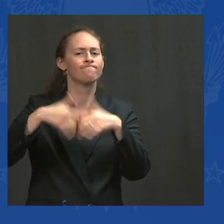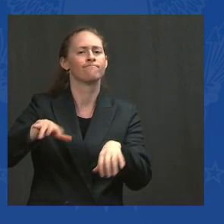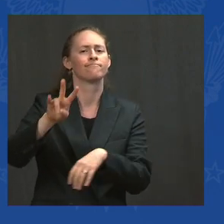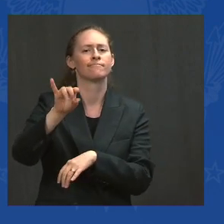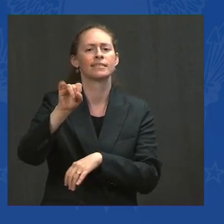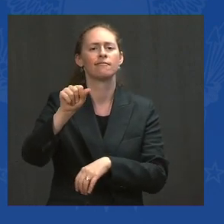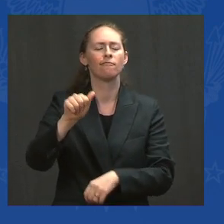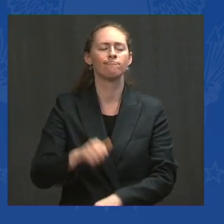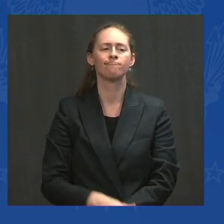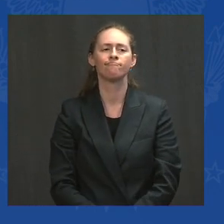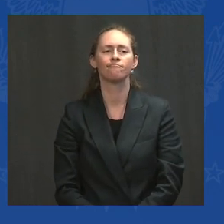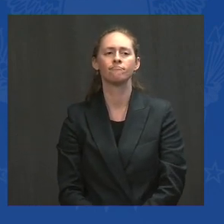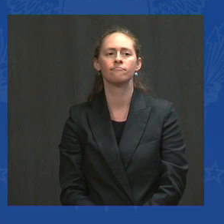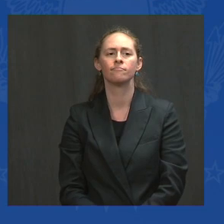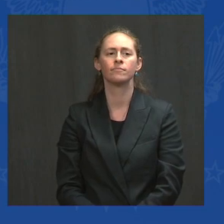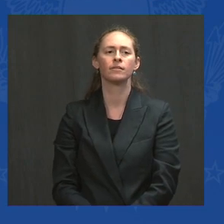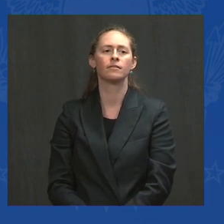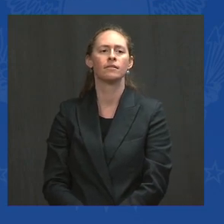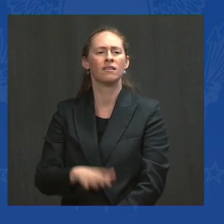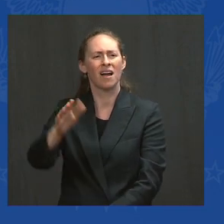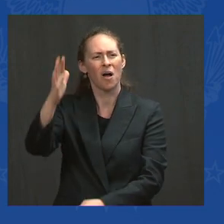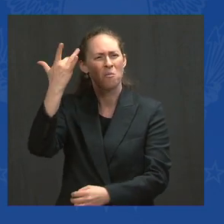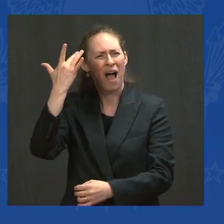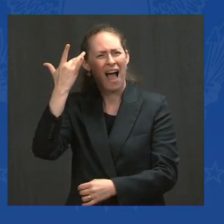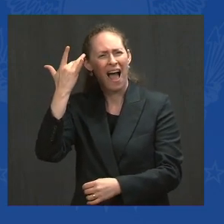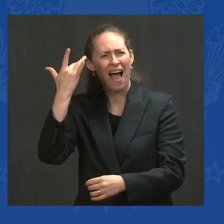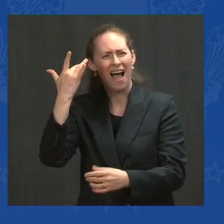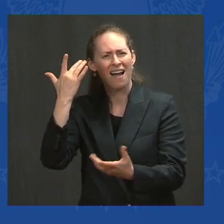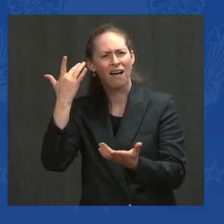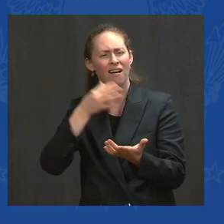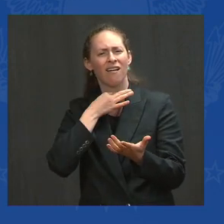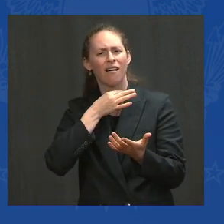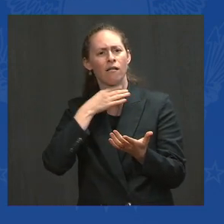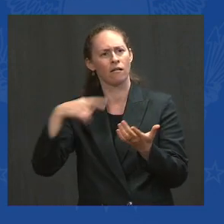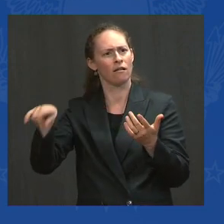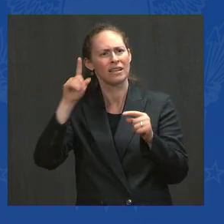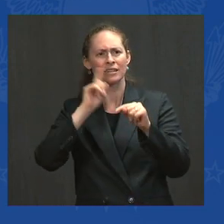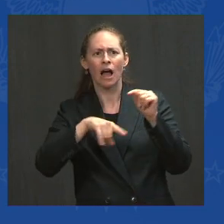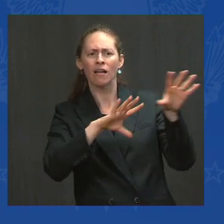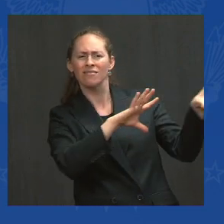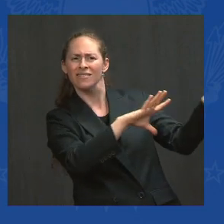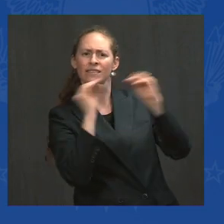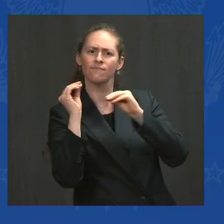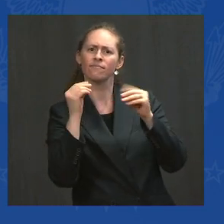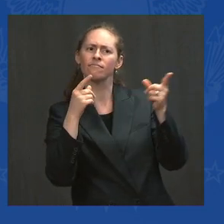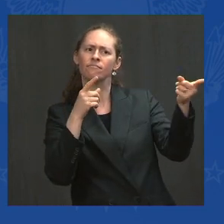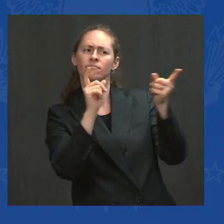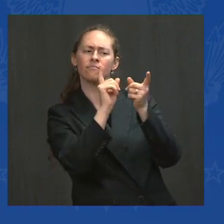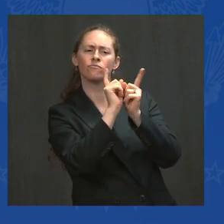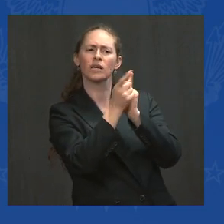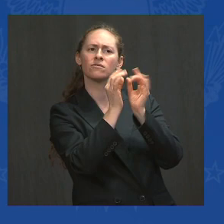The Press: Why can't the U.S. evacuate these Afghan translators to the United States to await their visa processing as some